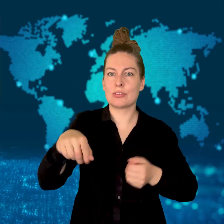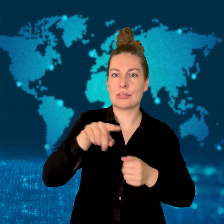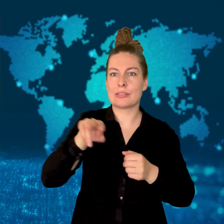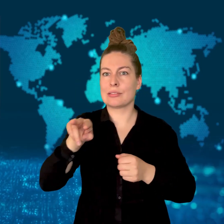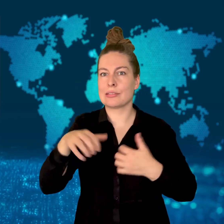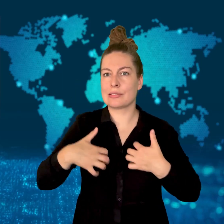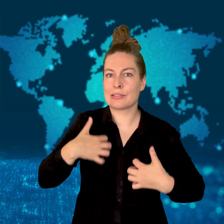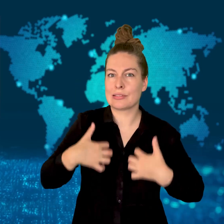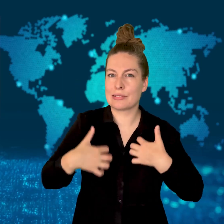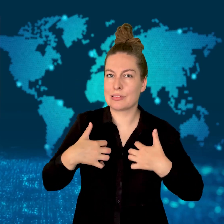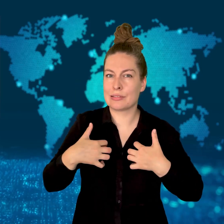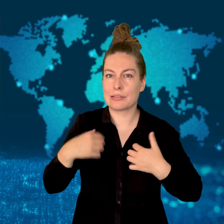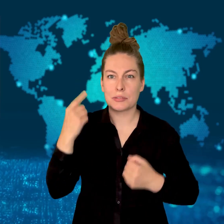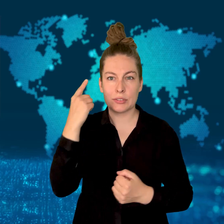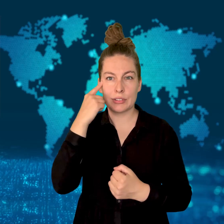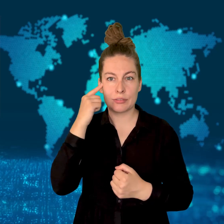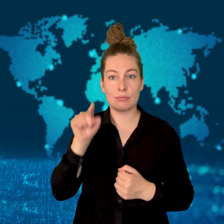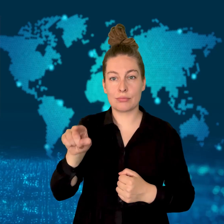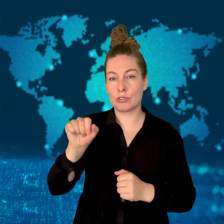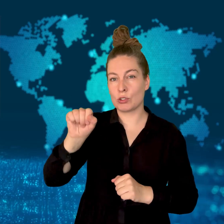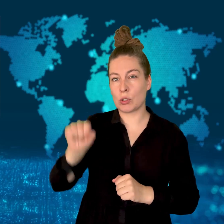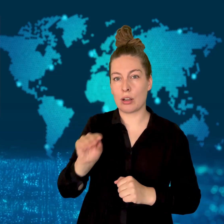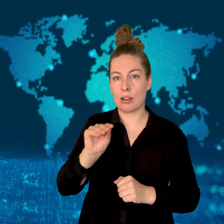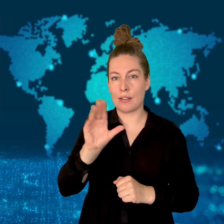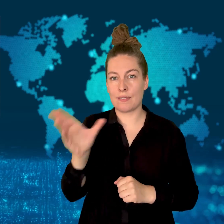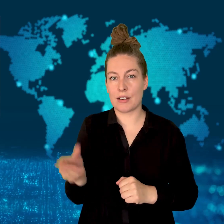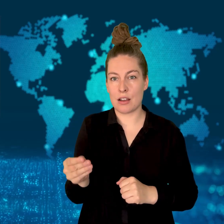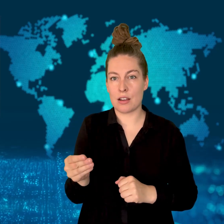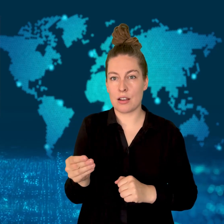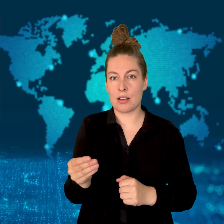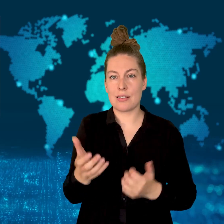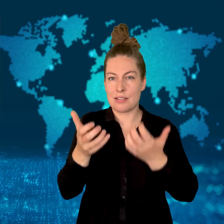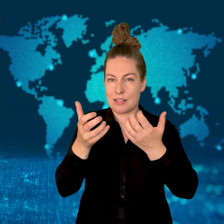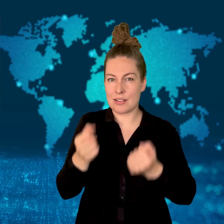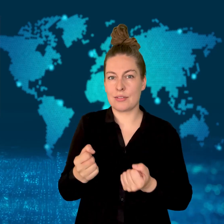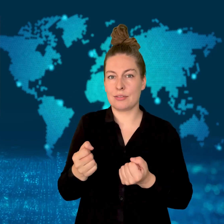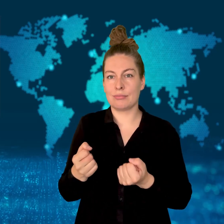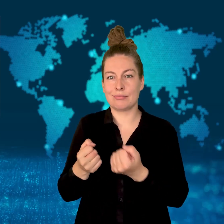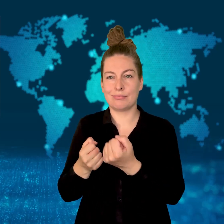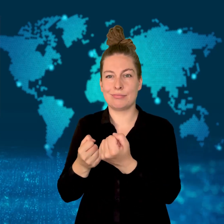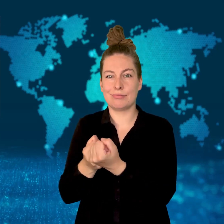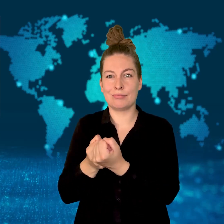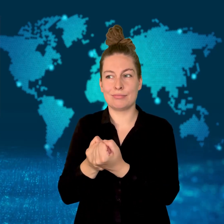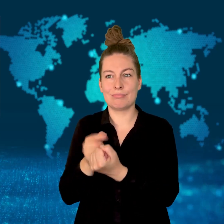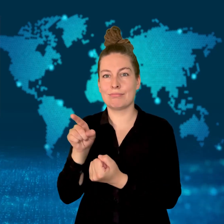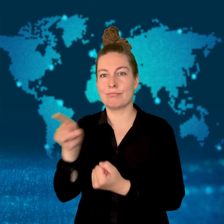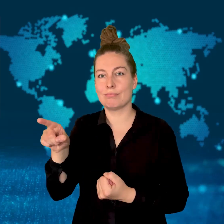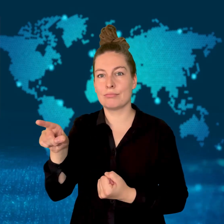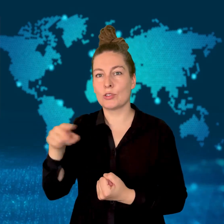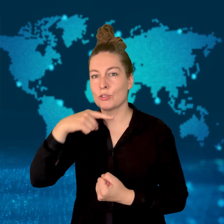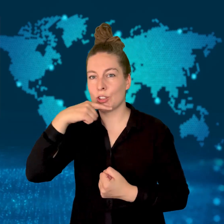taking Russia's side in the invasion.